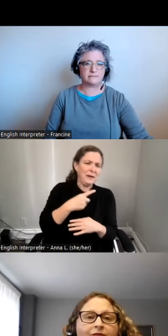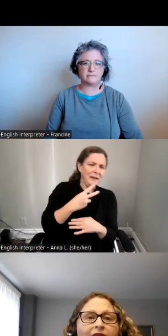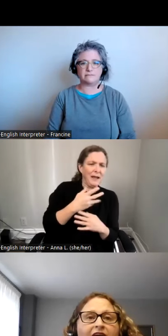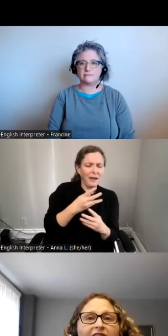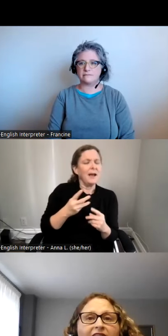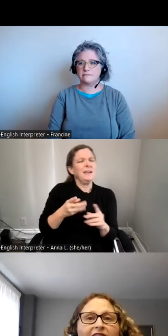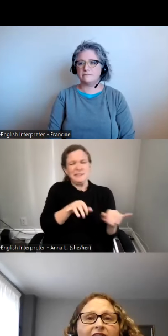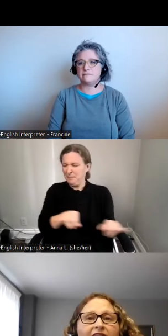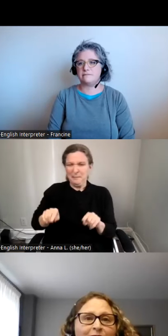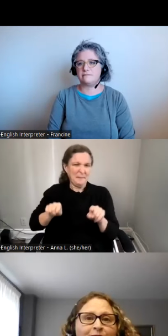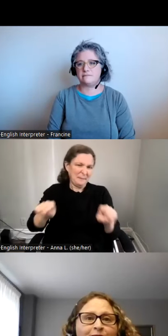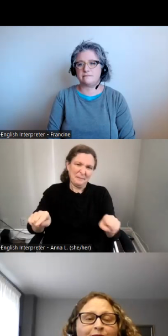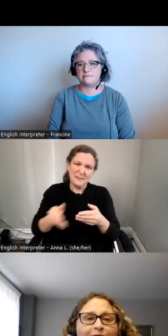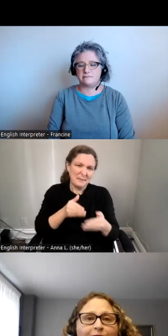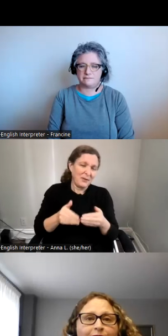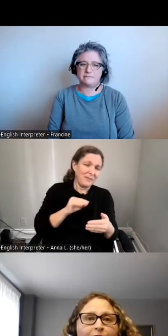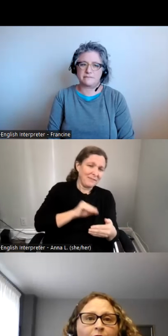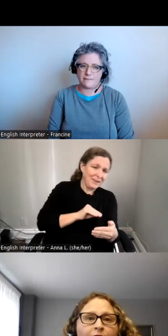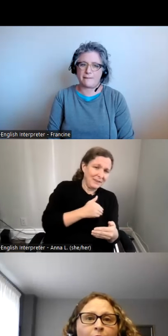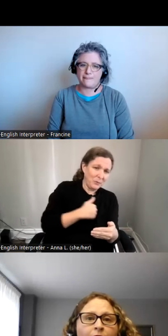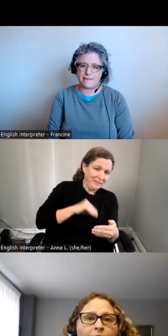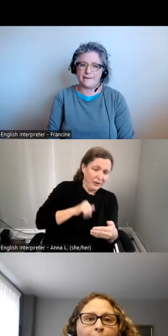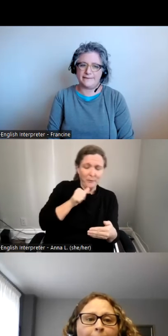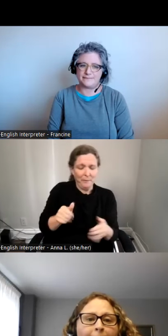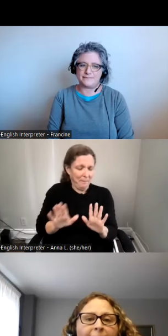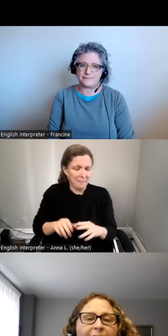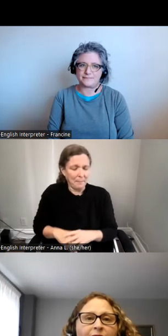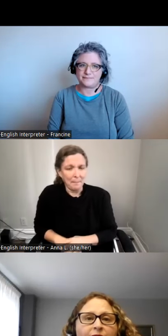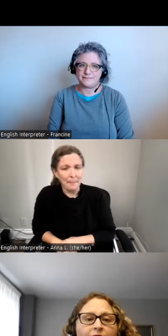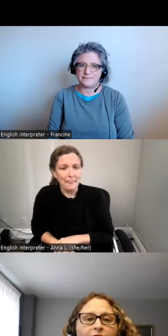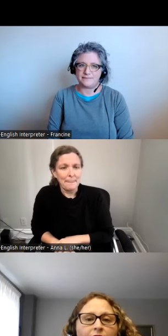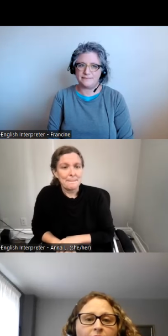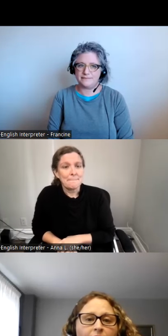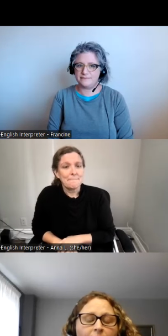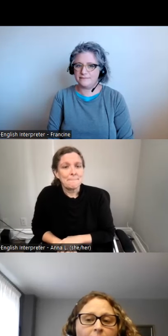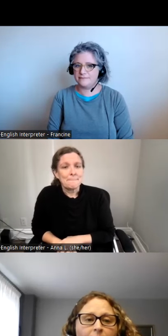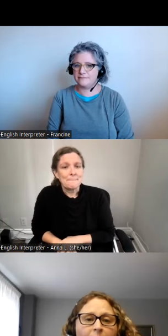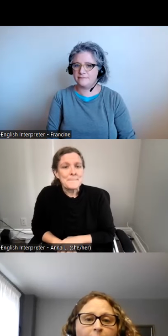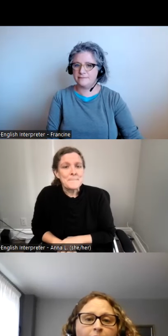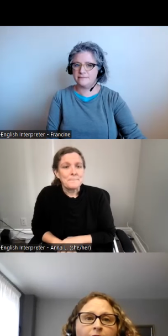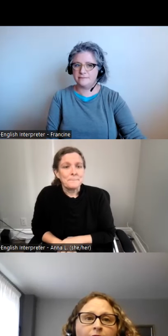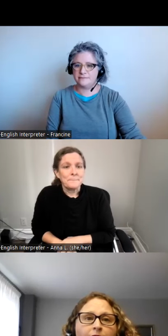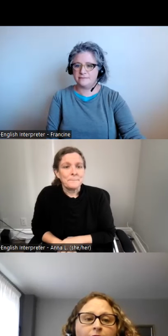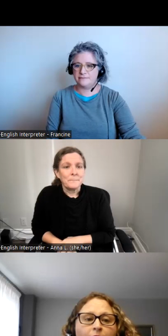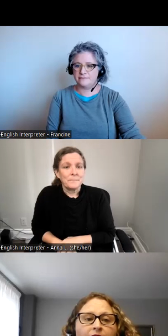Side effects in breast-feeding people are the same as those